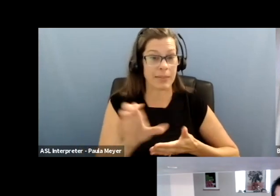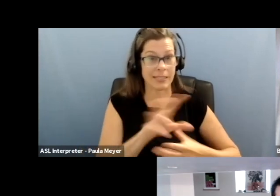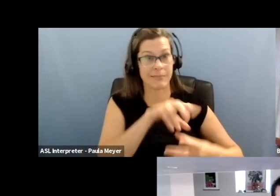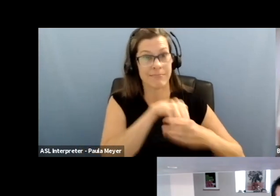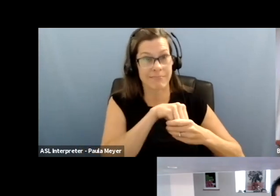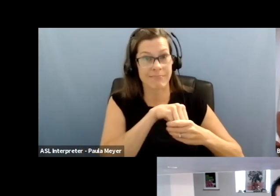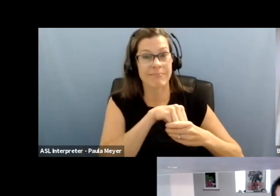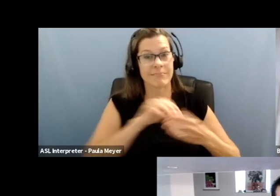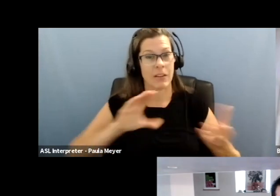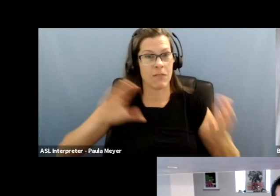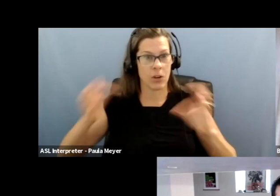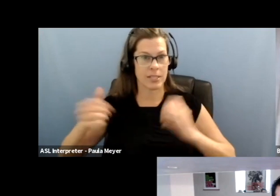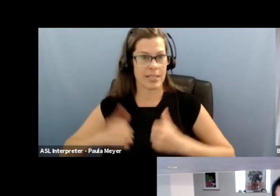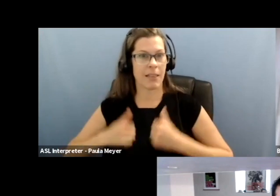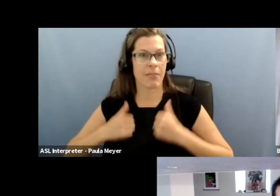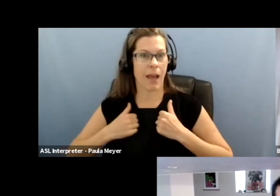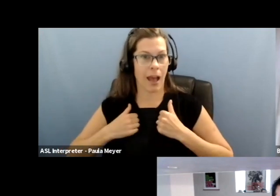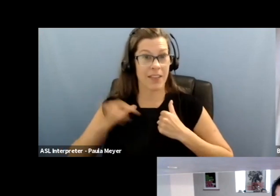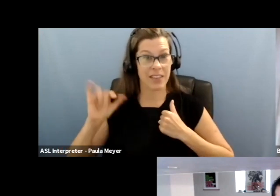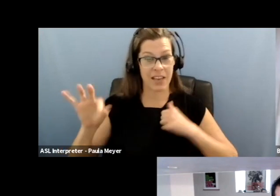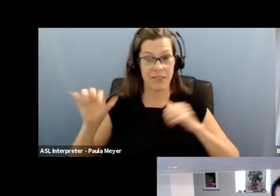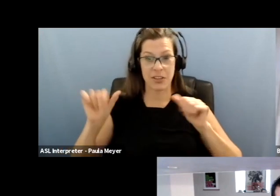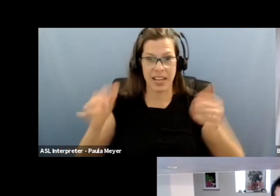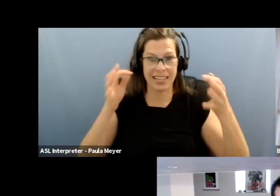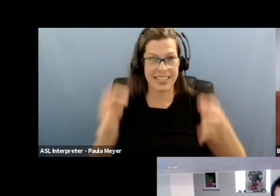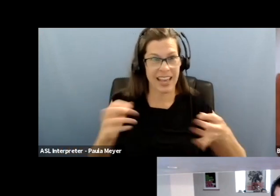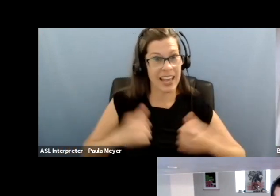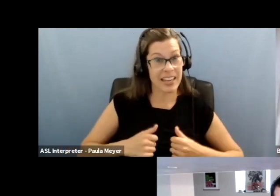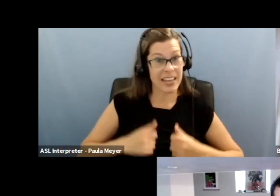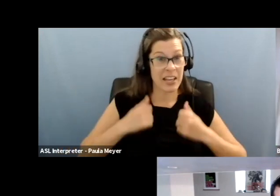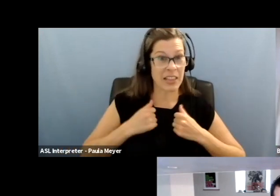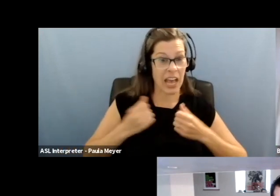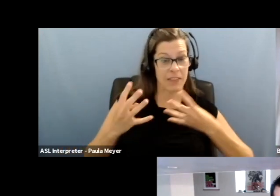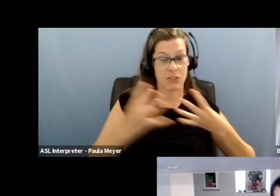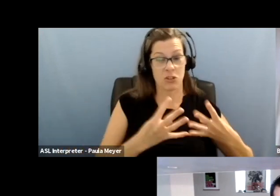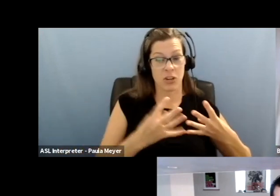If you have a choice between making your event a live stream or a prerecorded video,